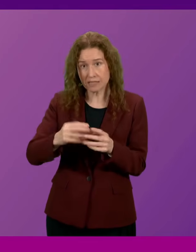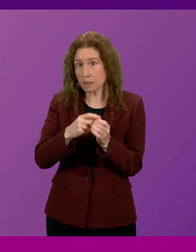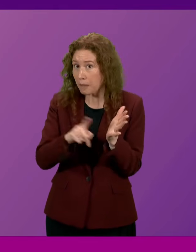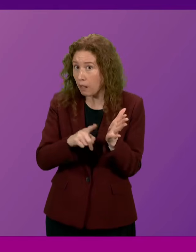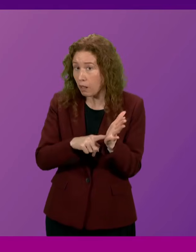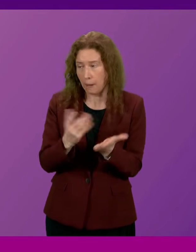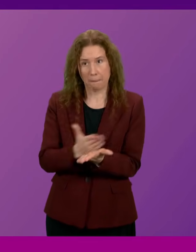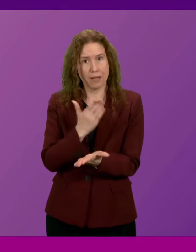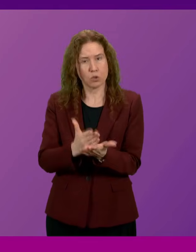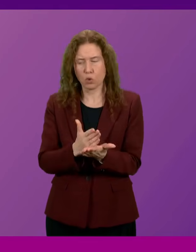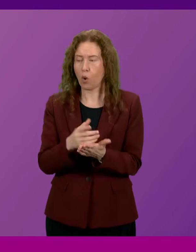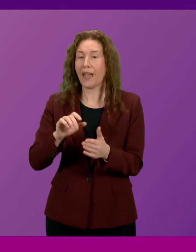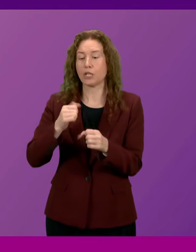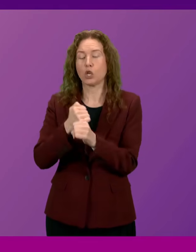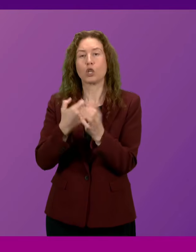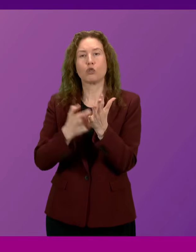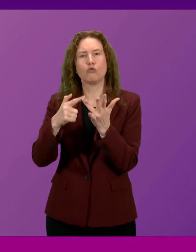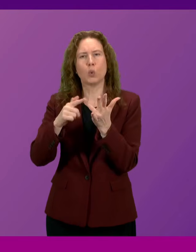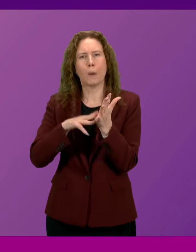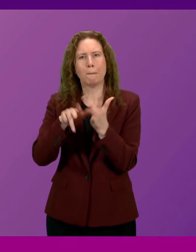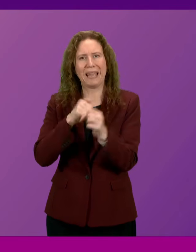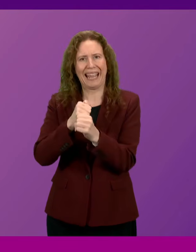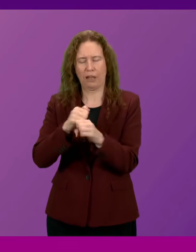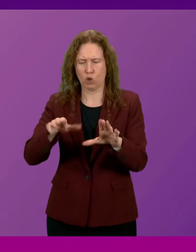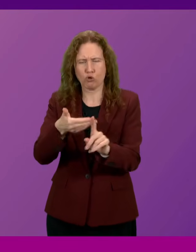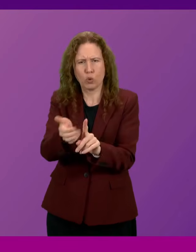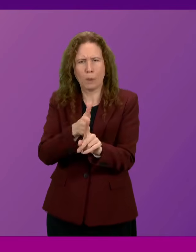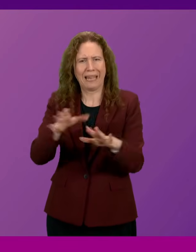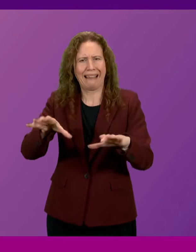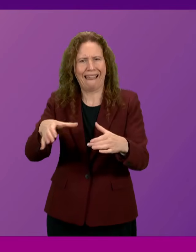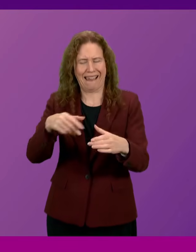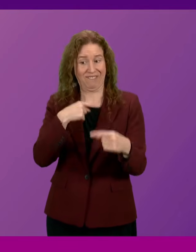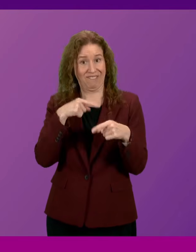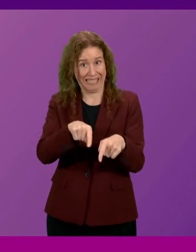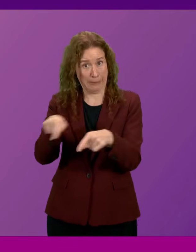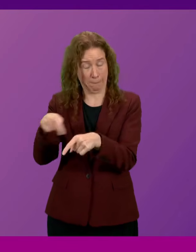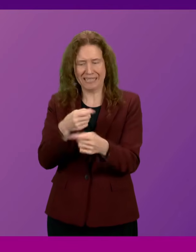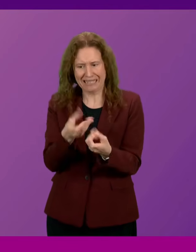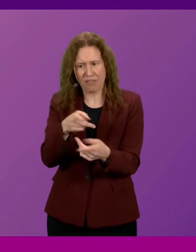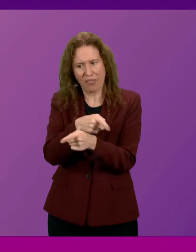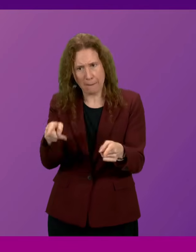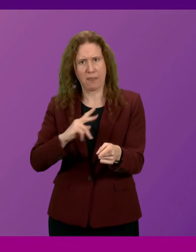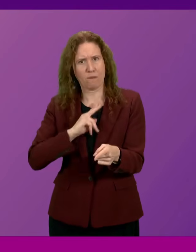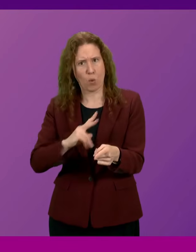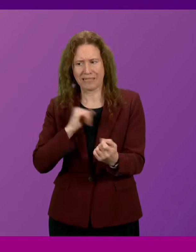that it gives grooming gang victims the voice, the inquiry and the justice that they truly deserve?